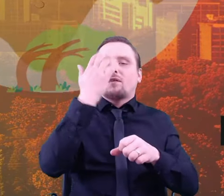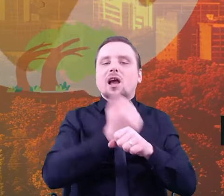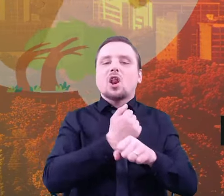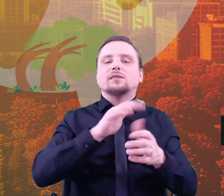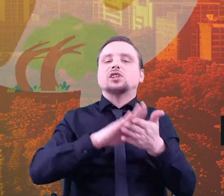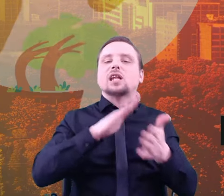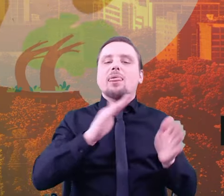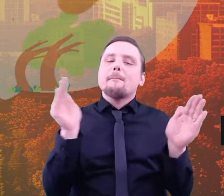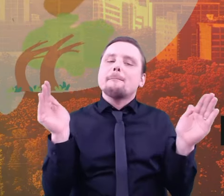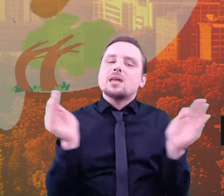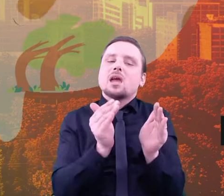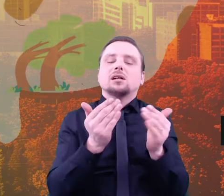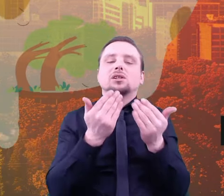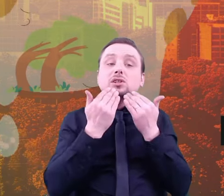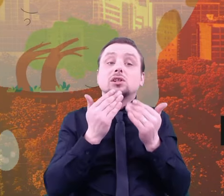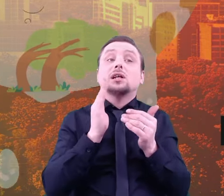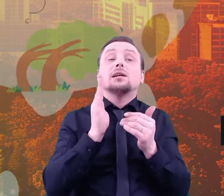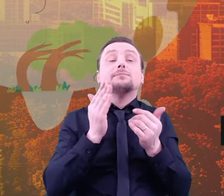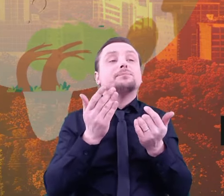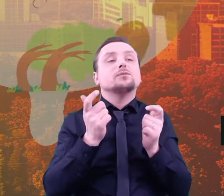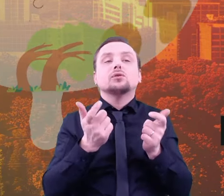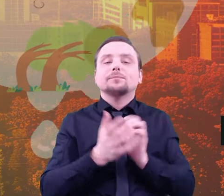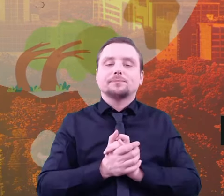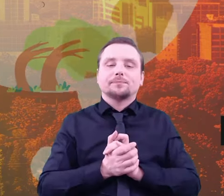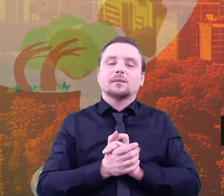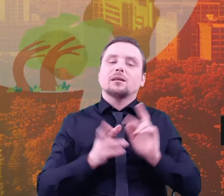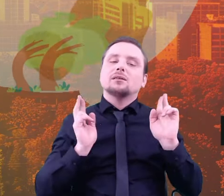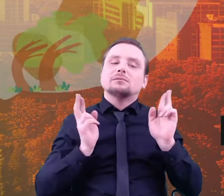This should help to mitigate